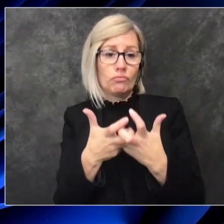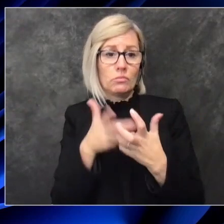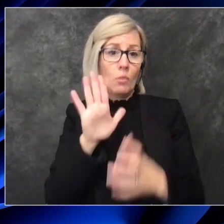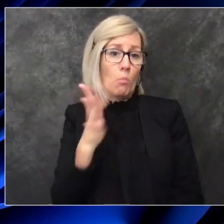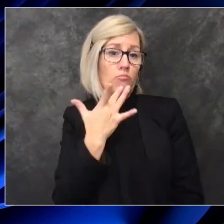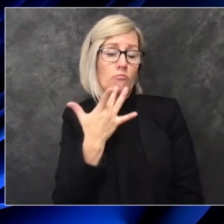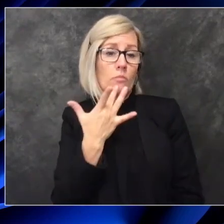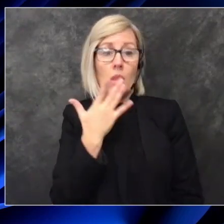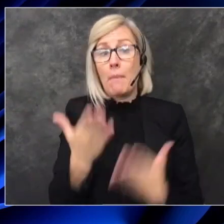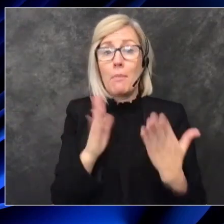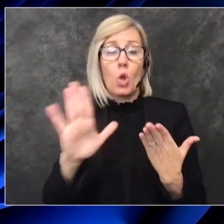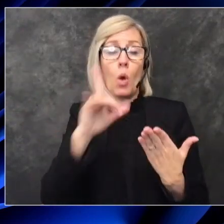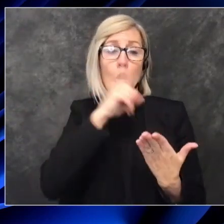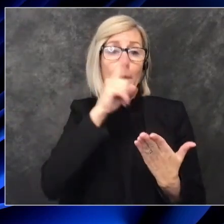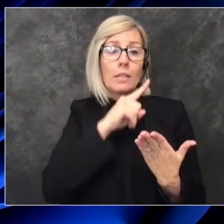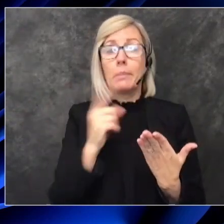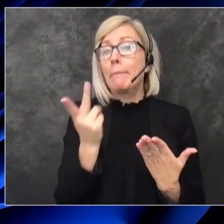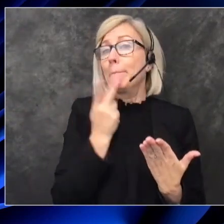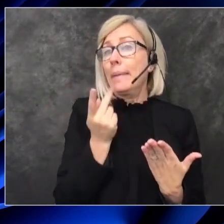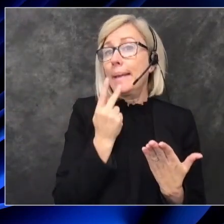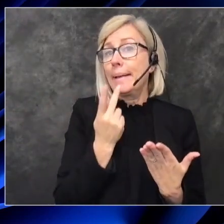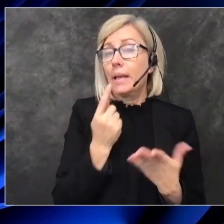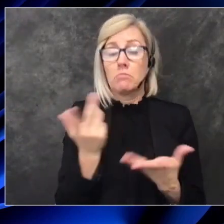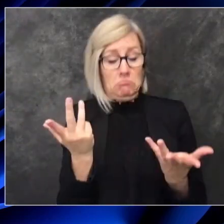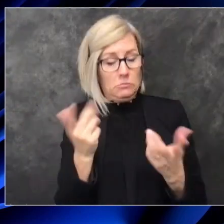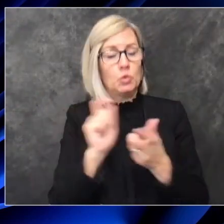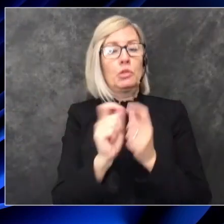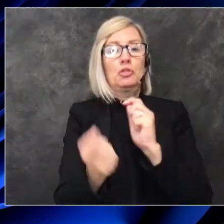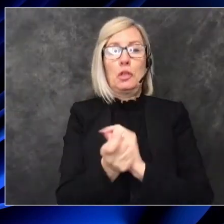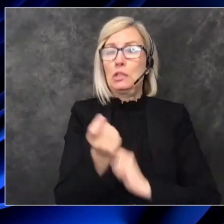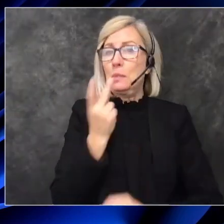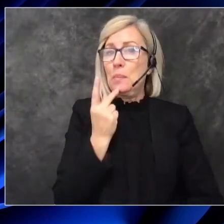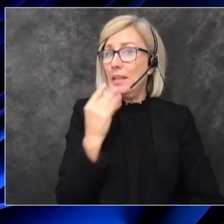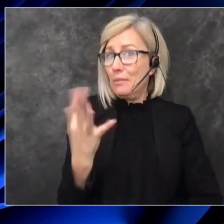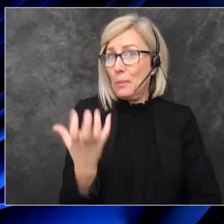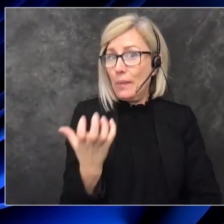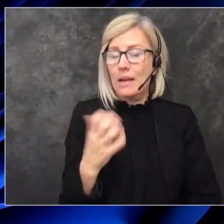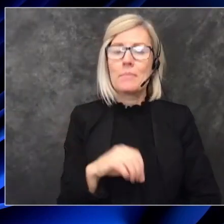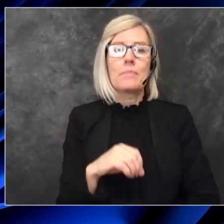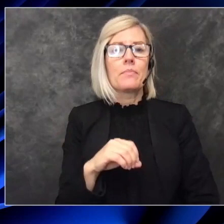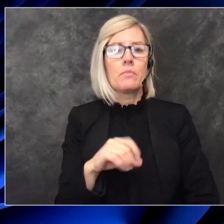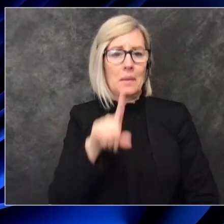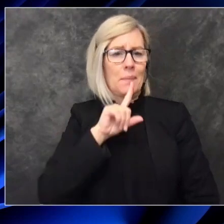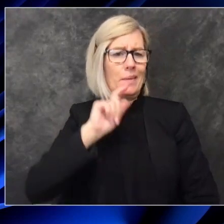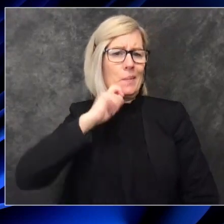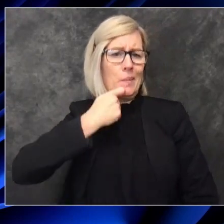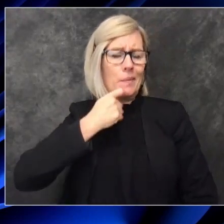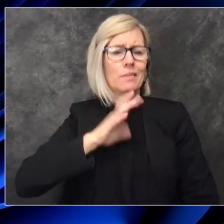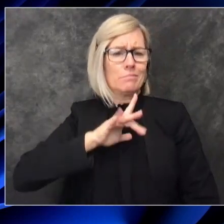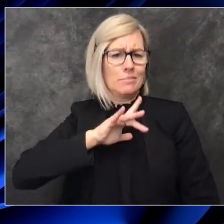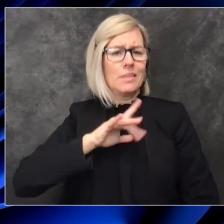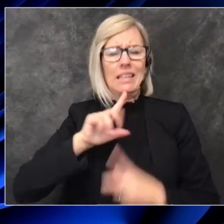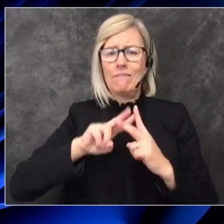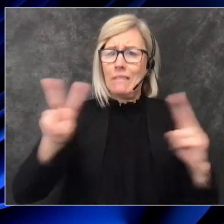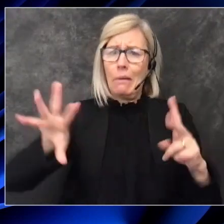pointer to be pink and you can change it to pink if you want to. It's really cool again, very inclusive.